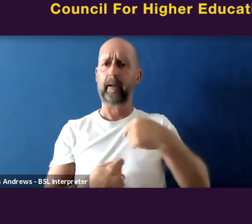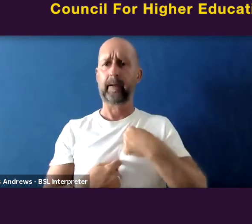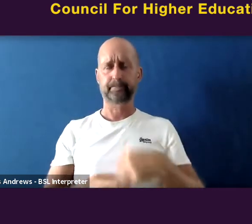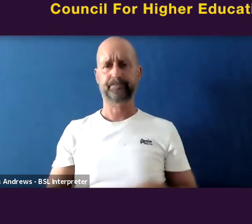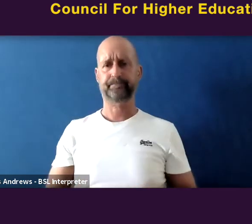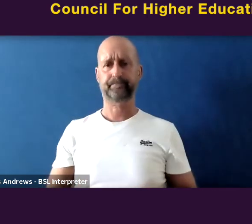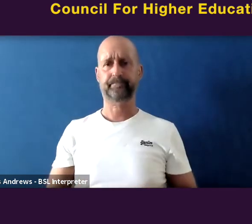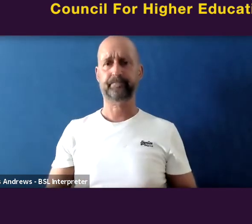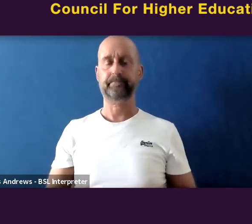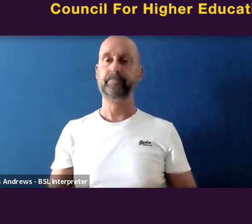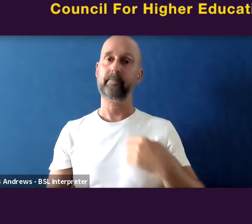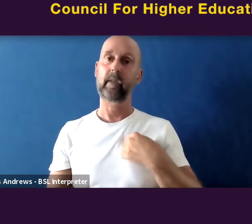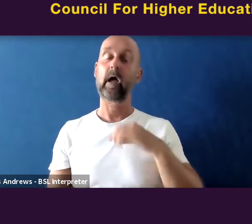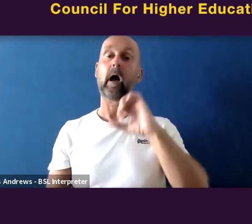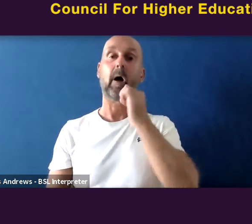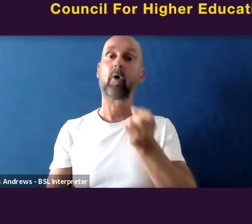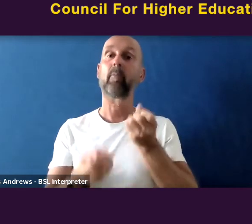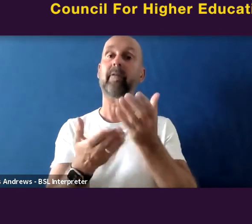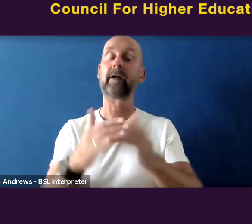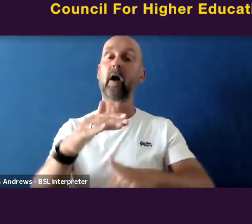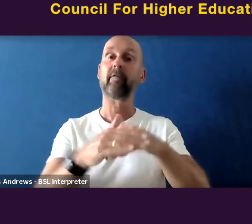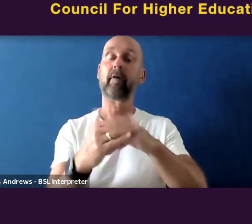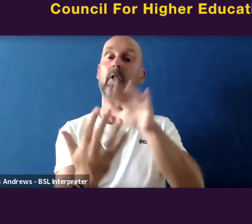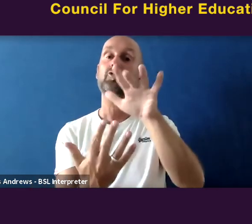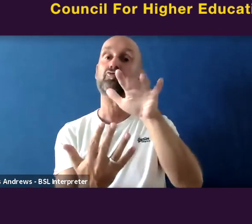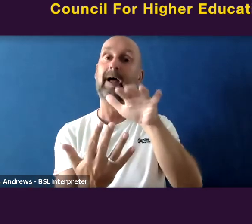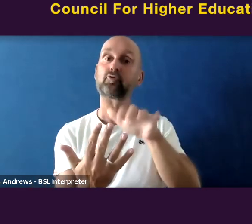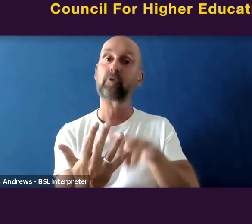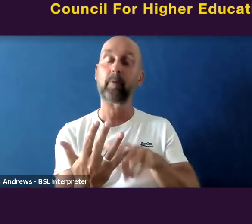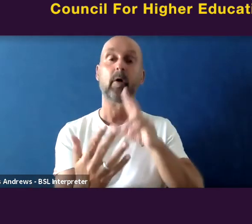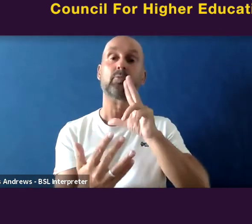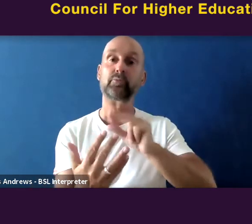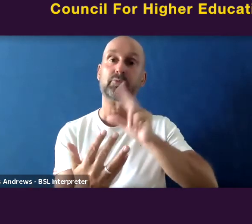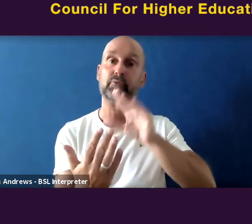I will provide a full transcript of what I am about to say as I will need to keep